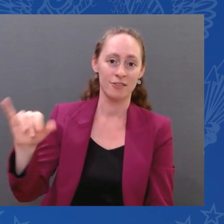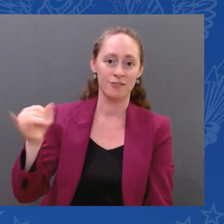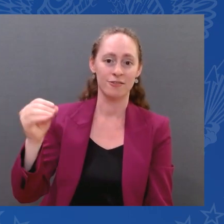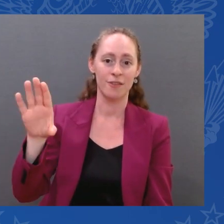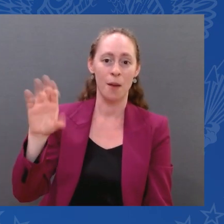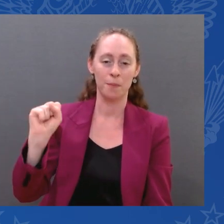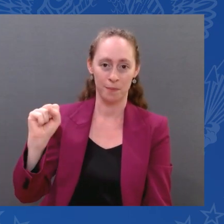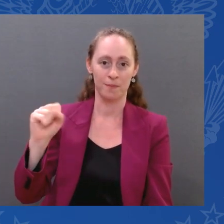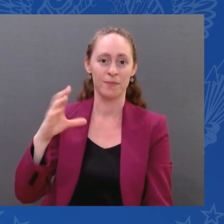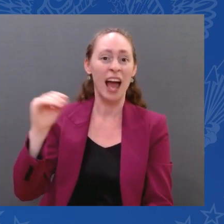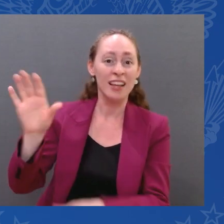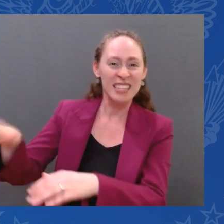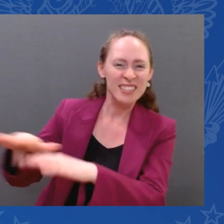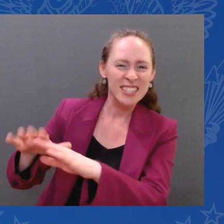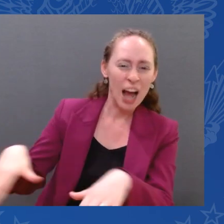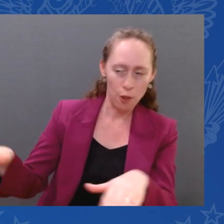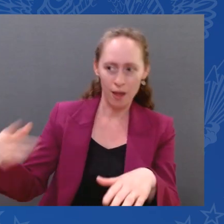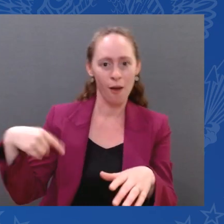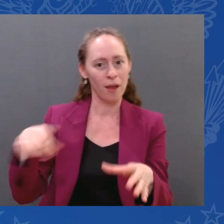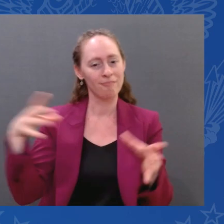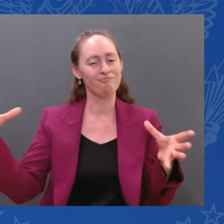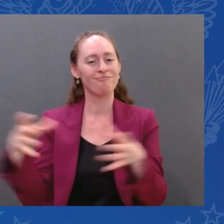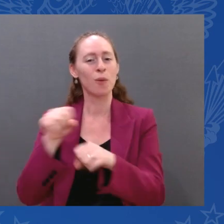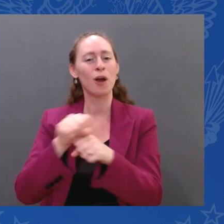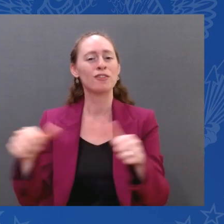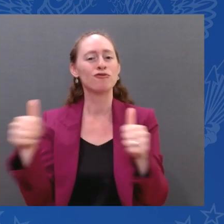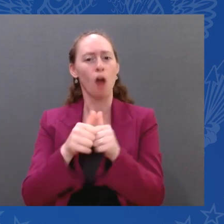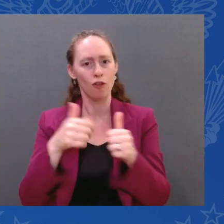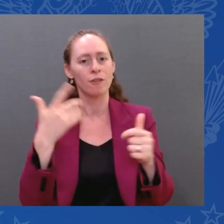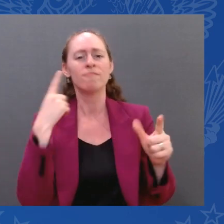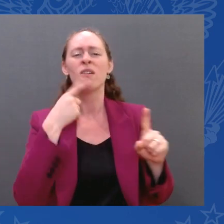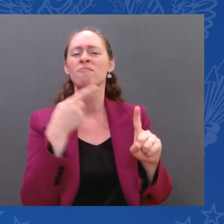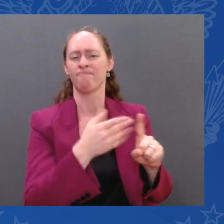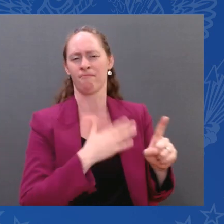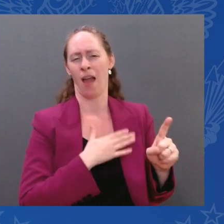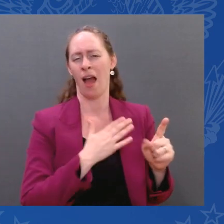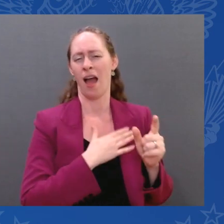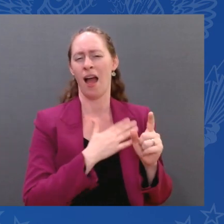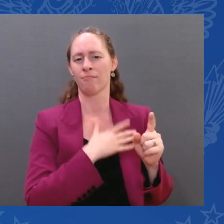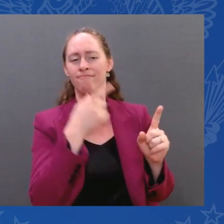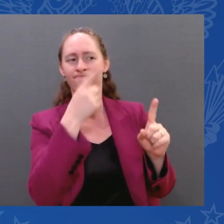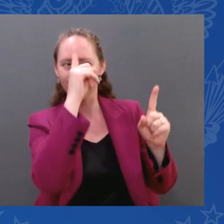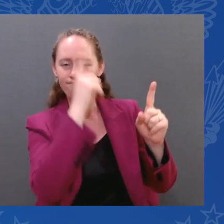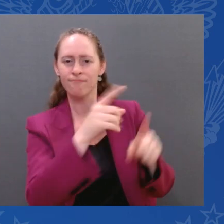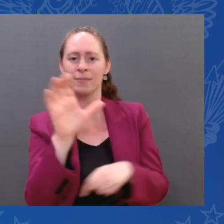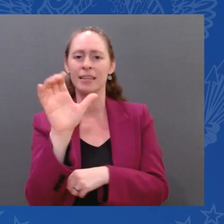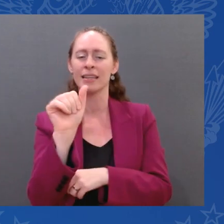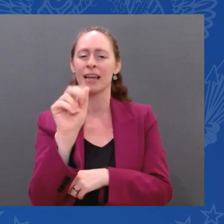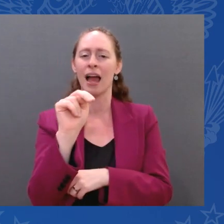they carry on this incredible legacy of doing big things, perhaps biggest of all, helping us ennd cancer as we know it